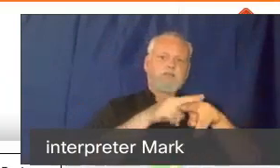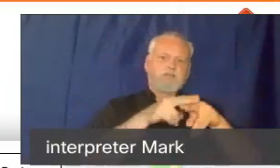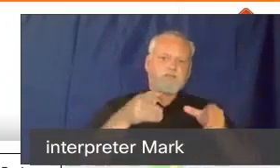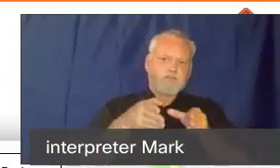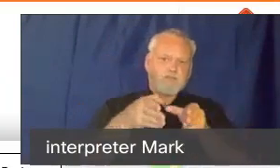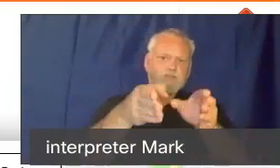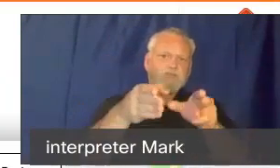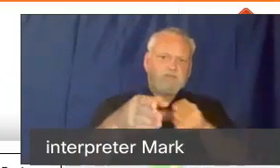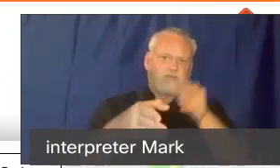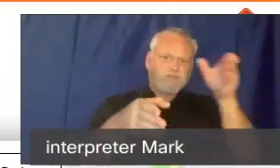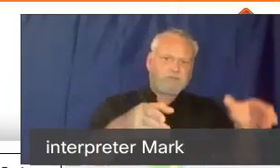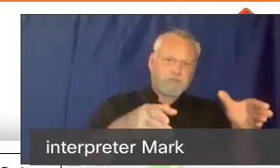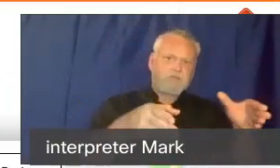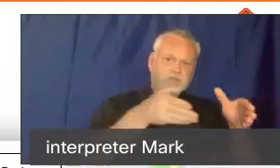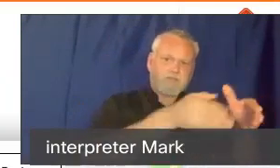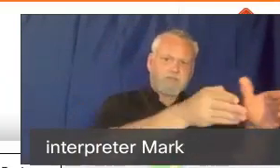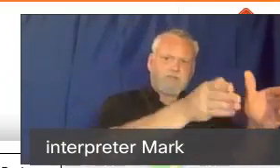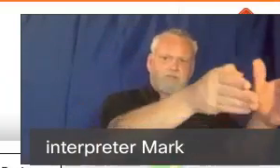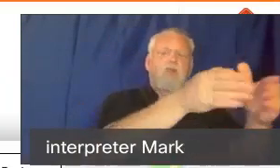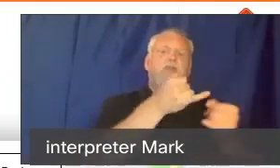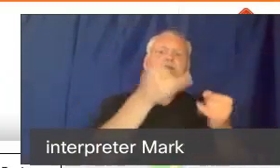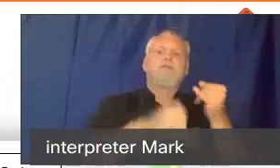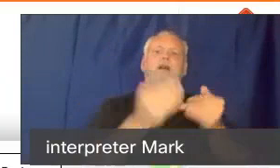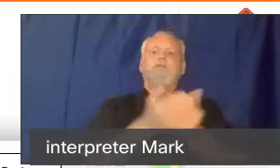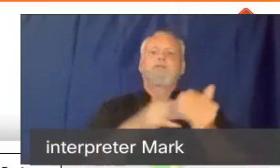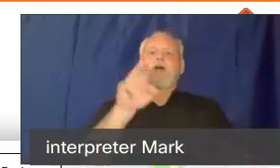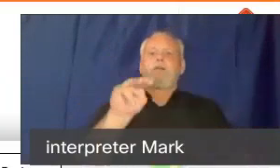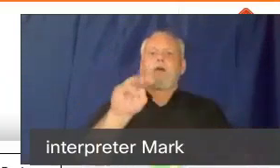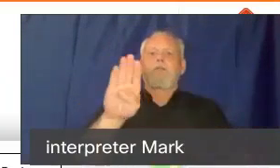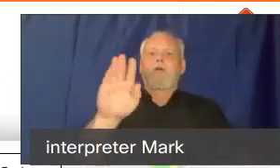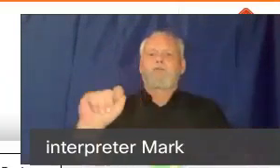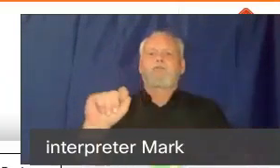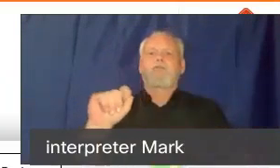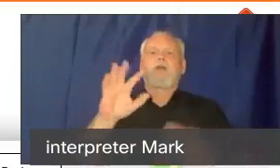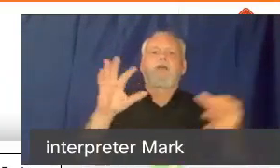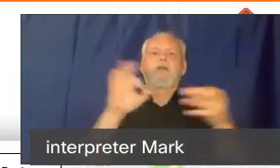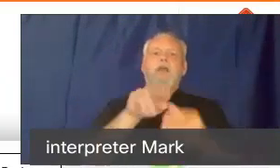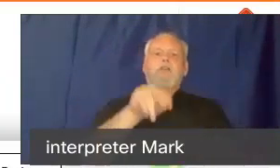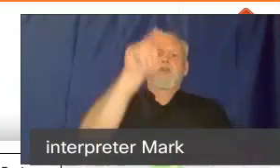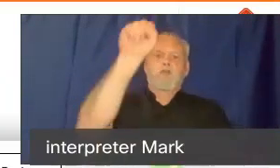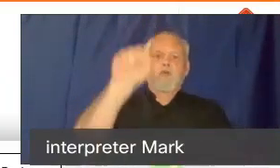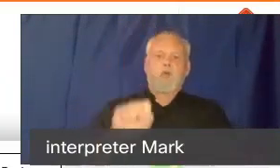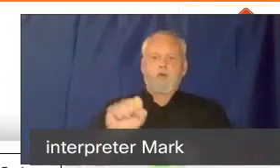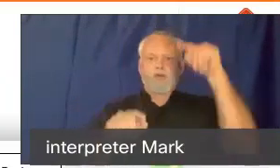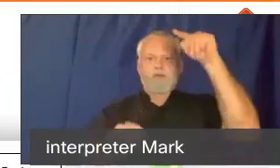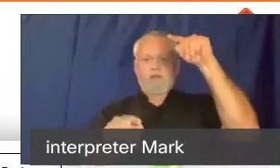Be the final section of the branch trail connecting at North South with the sections of.